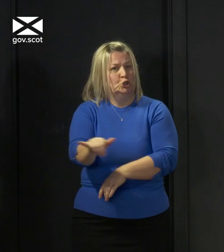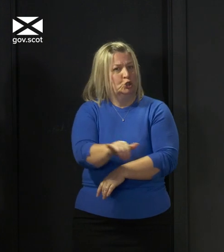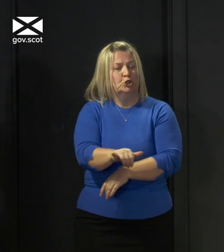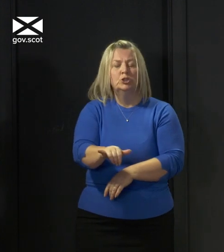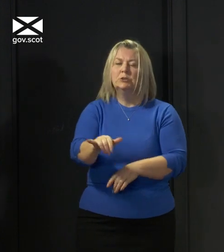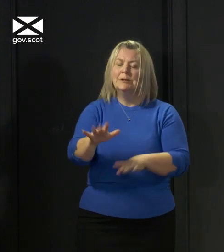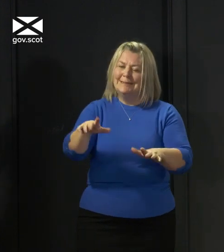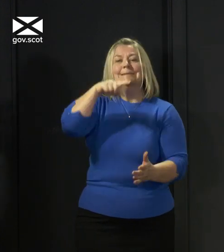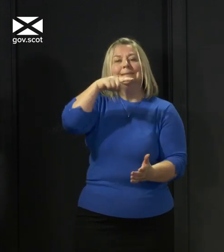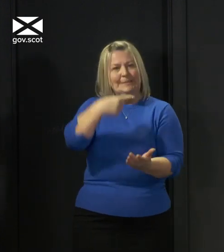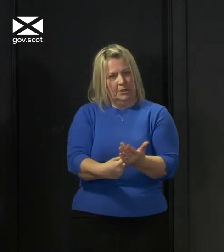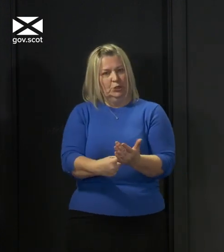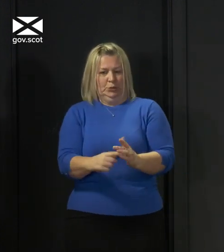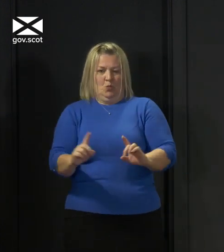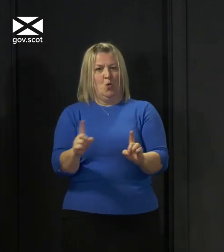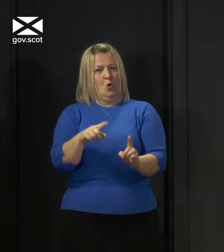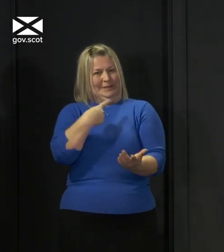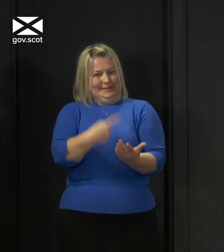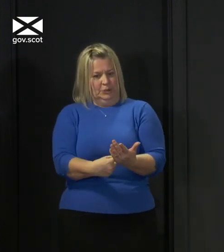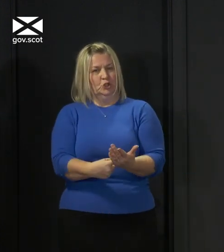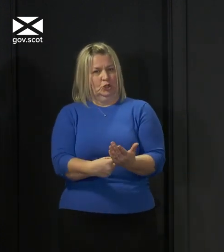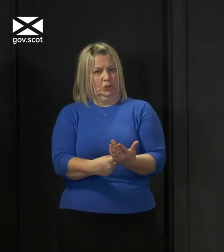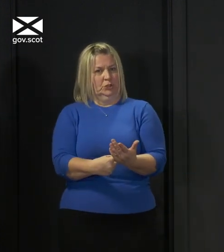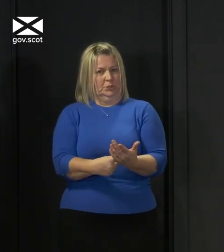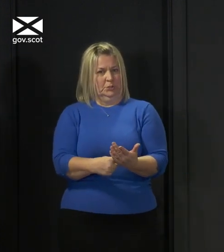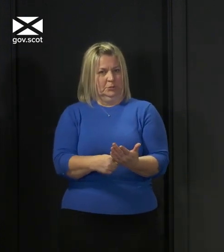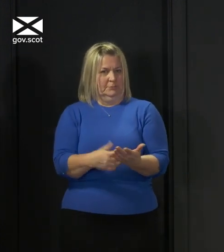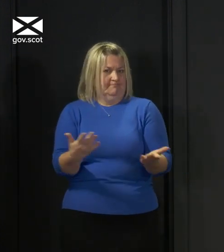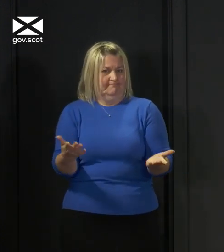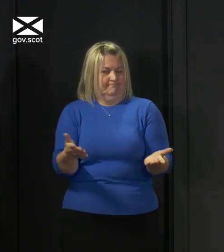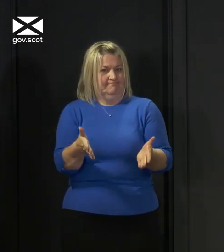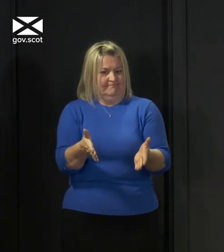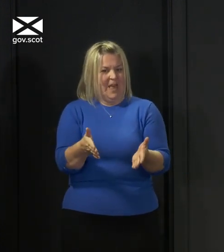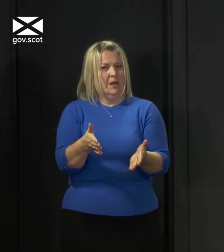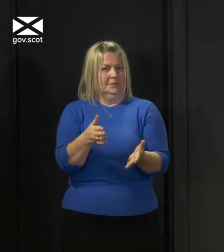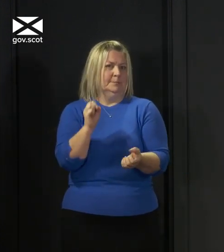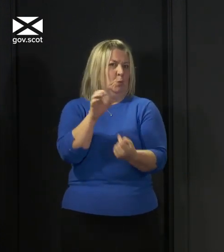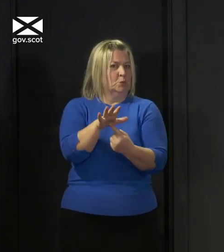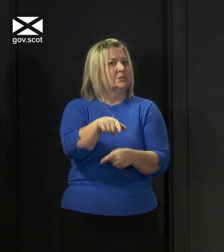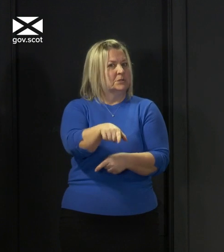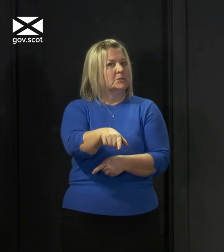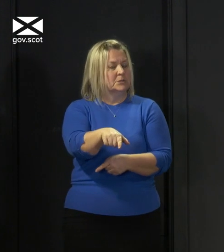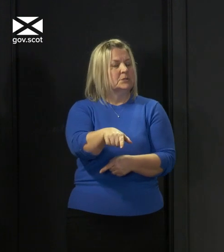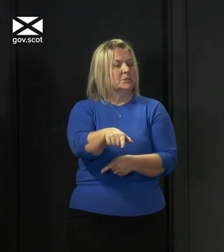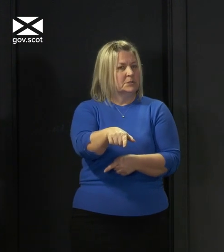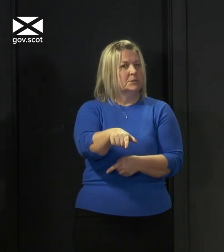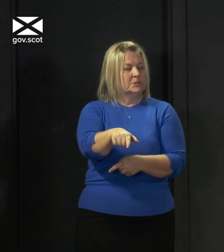throughout this pandemic but it gets all the more important even as we go forward